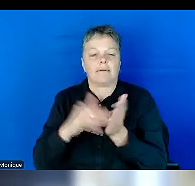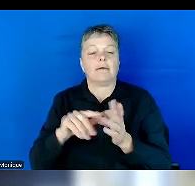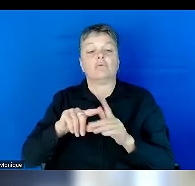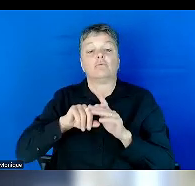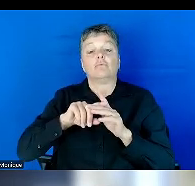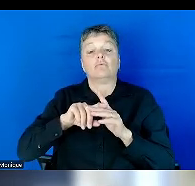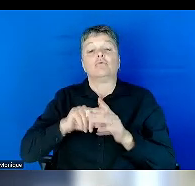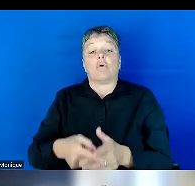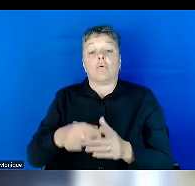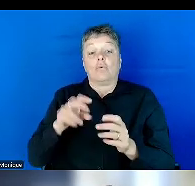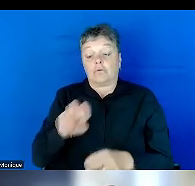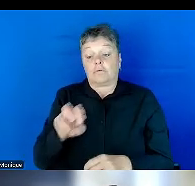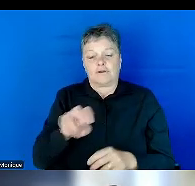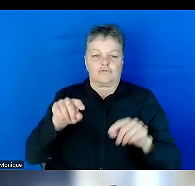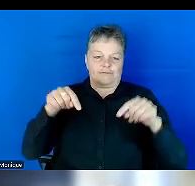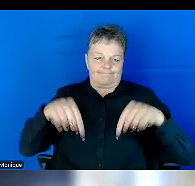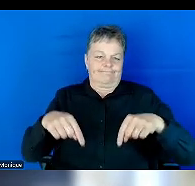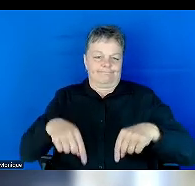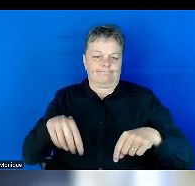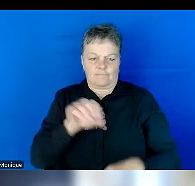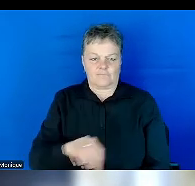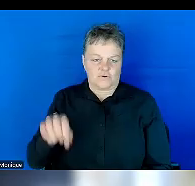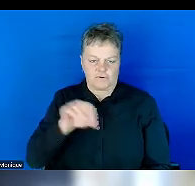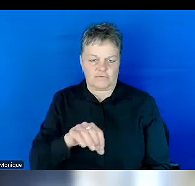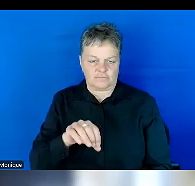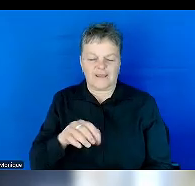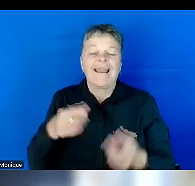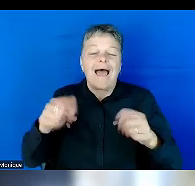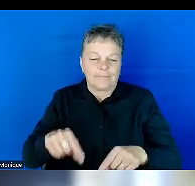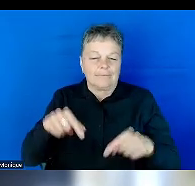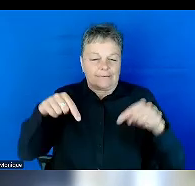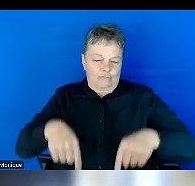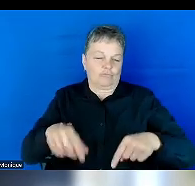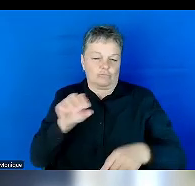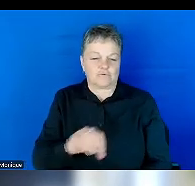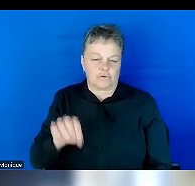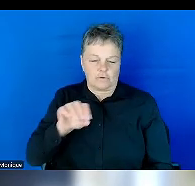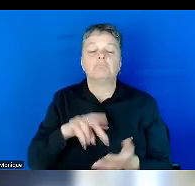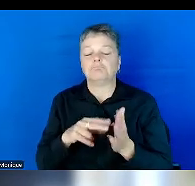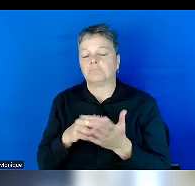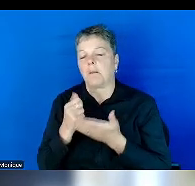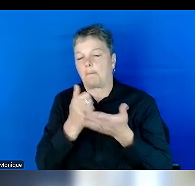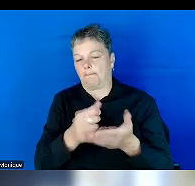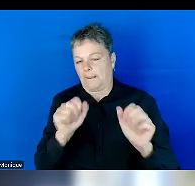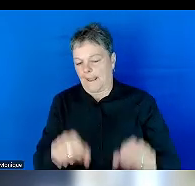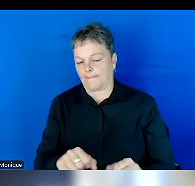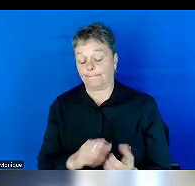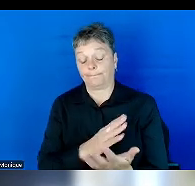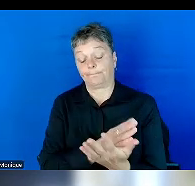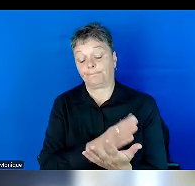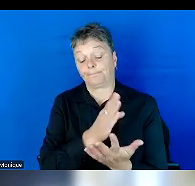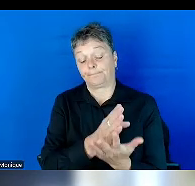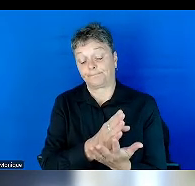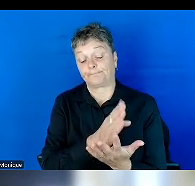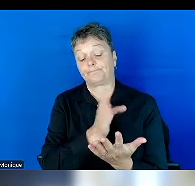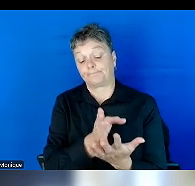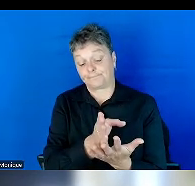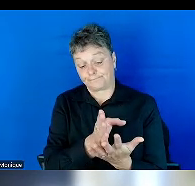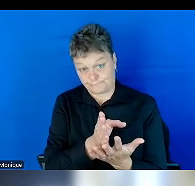and we also give um advice and help on uh what we call decision making rights